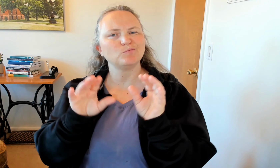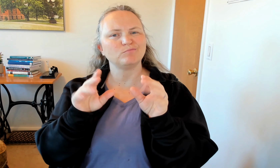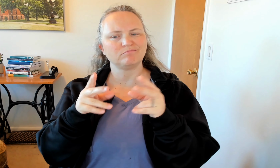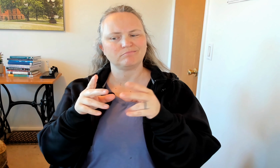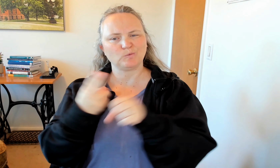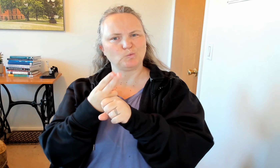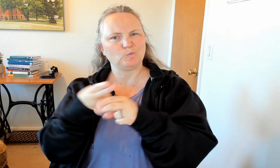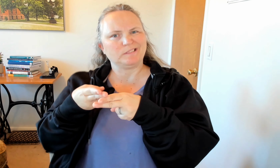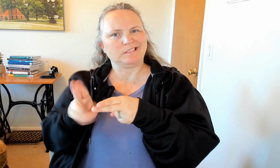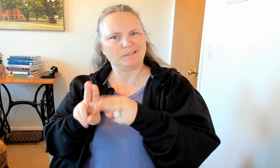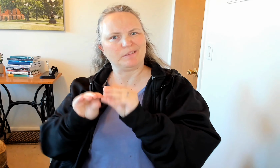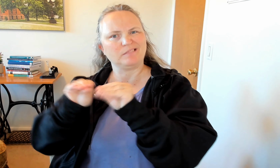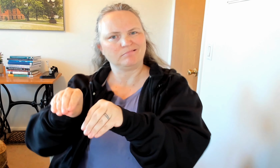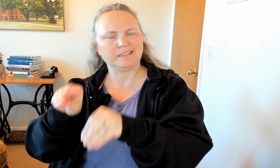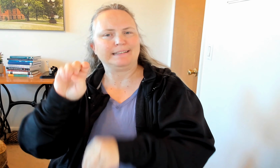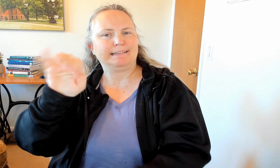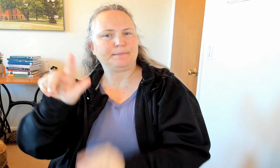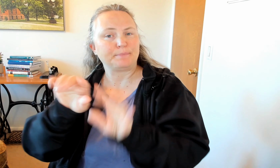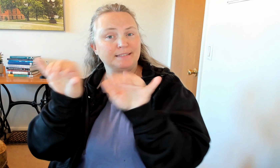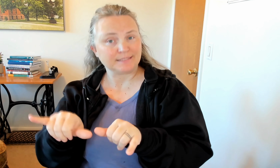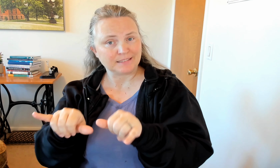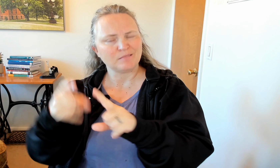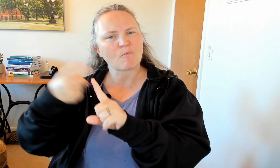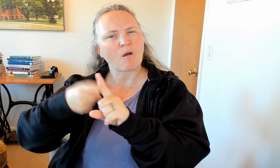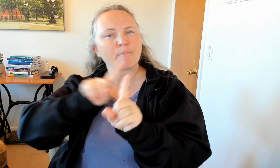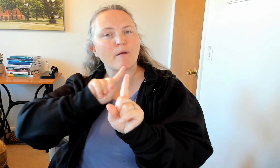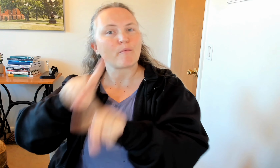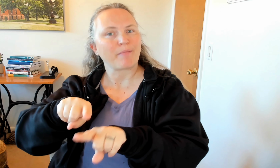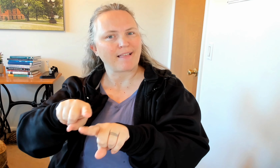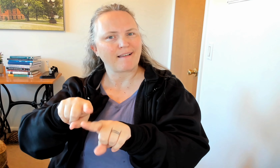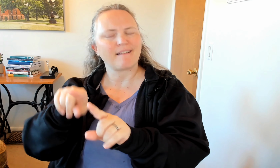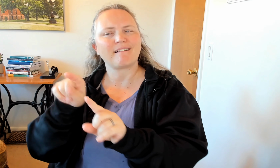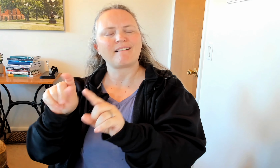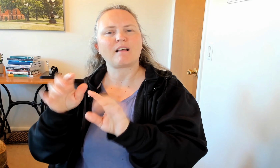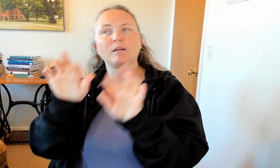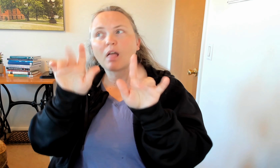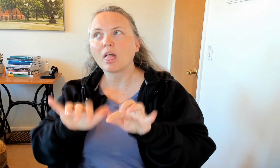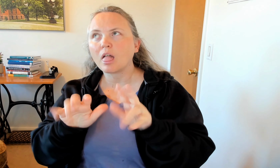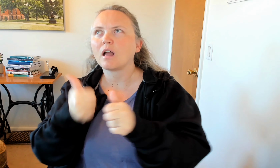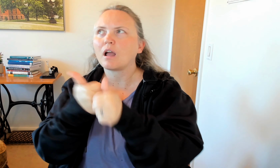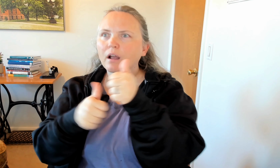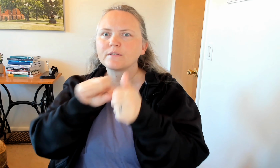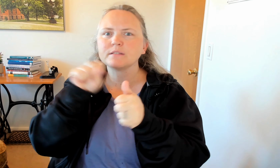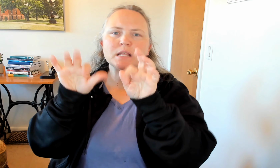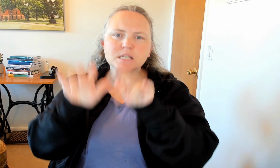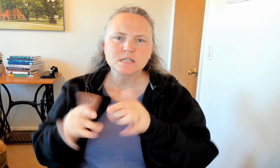break, you would put this into your email systems' automatic replier, but you